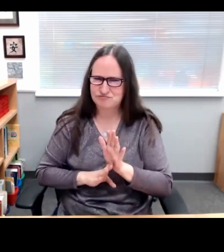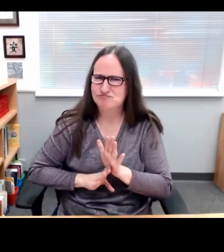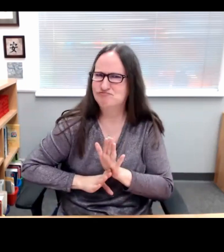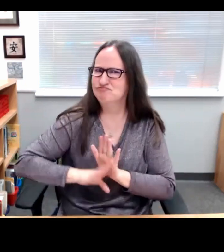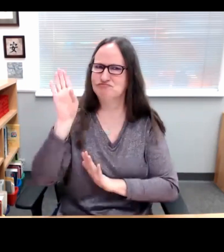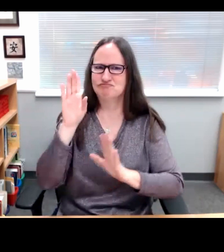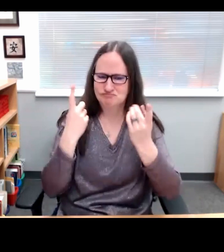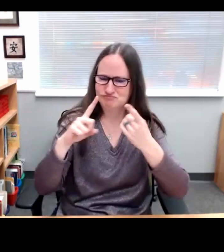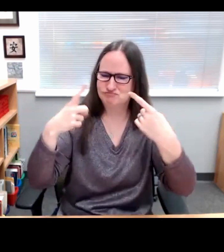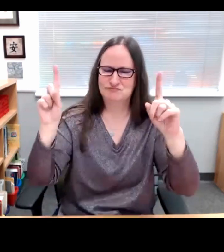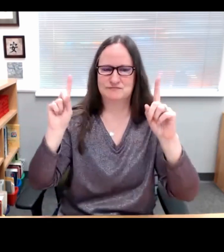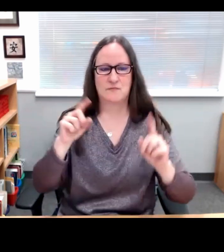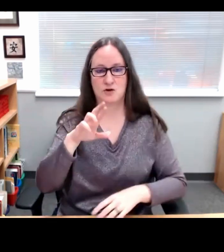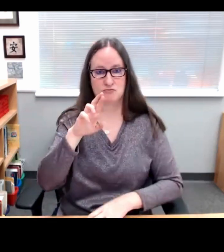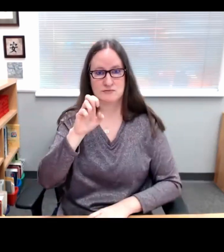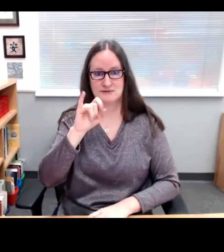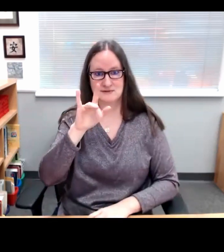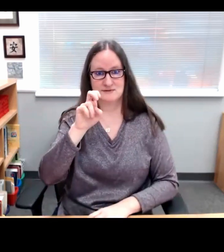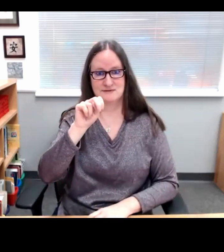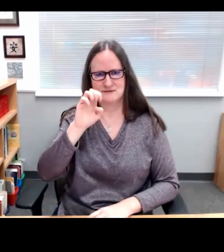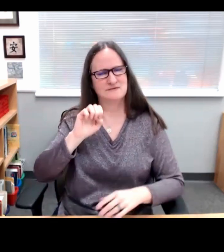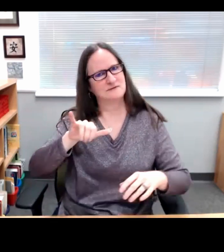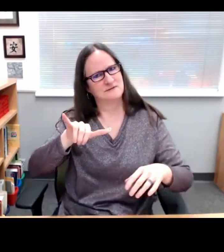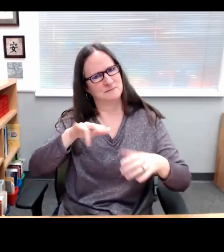I'm involved. I'm a part of something, really helps them to